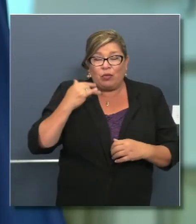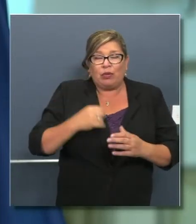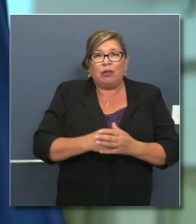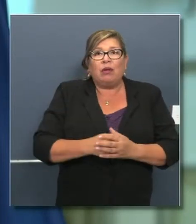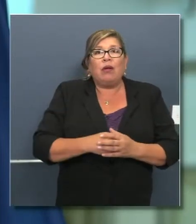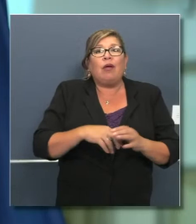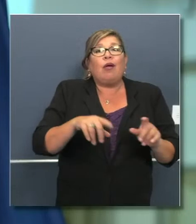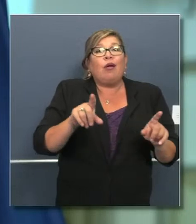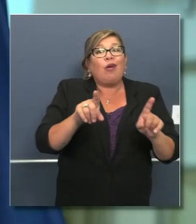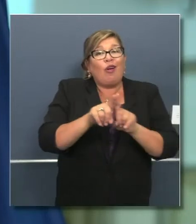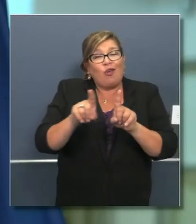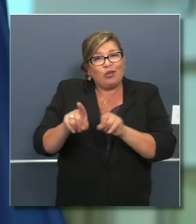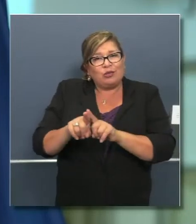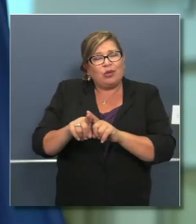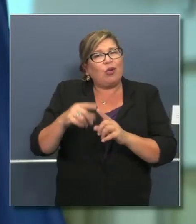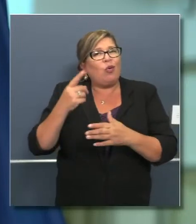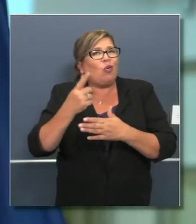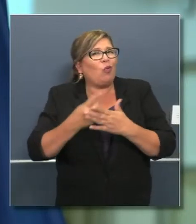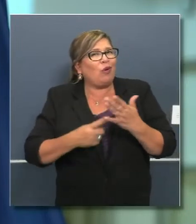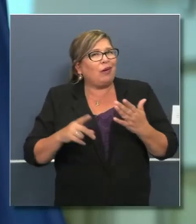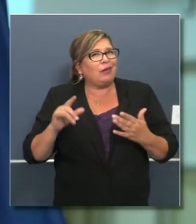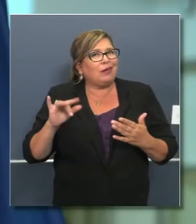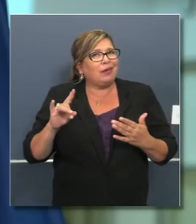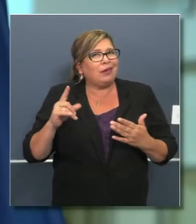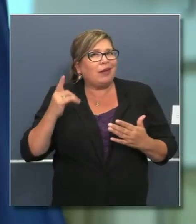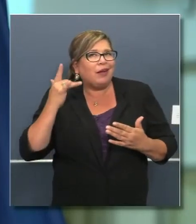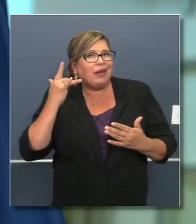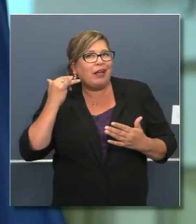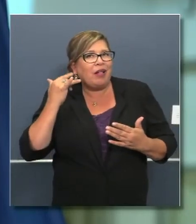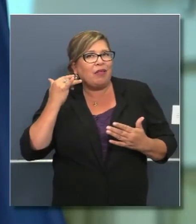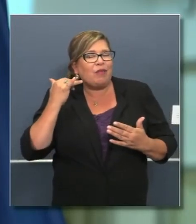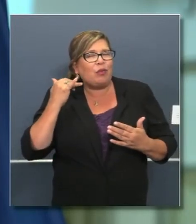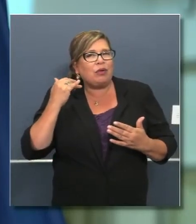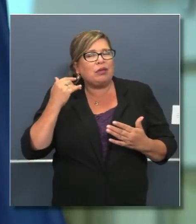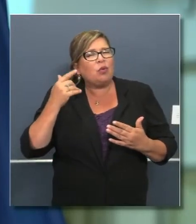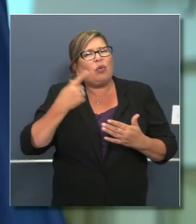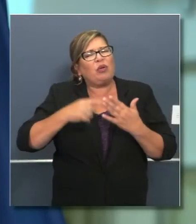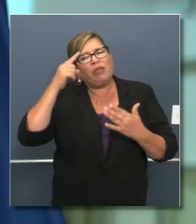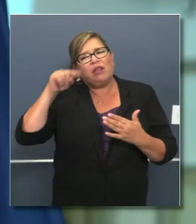watching this that will say you're telling me I can't hug my cousin at a barbecue when tens of